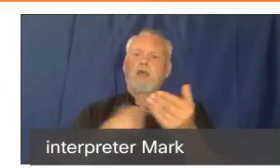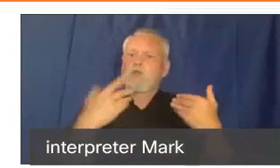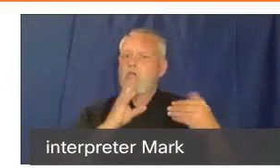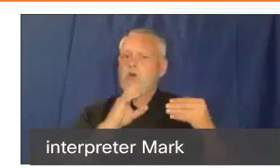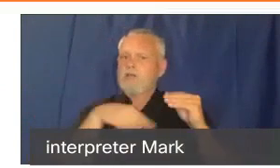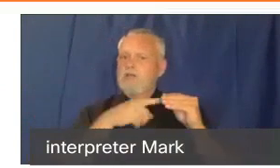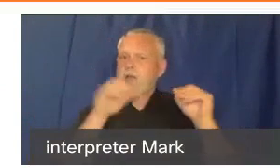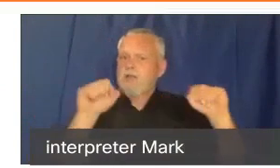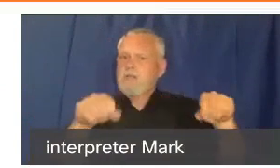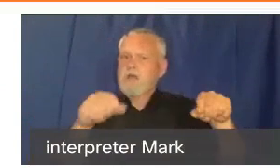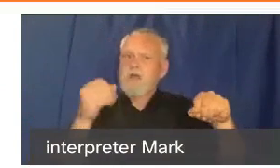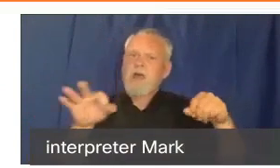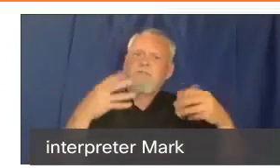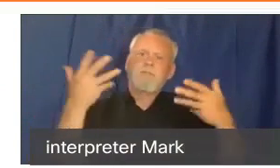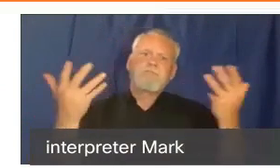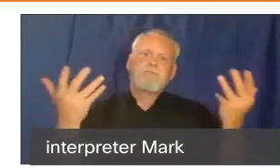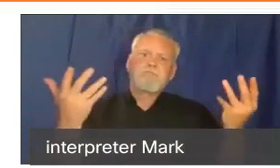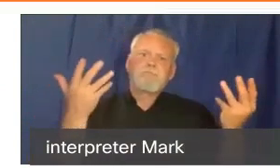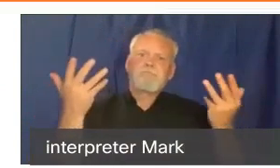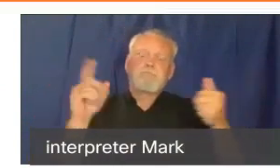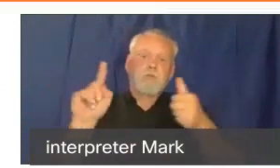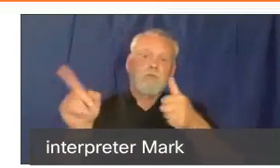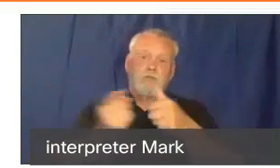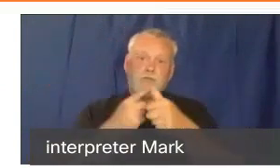Of 1st closing some,